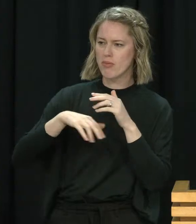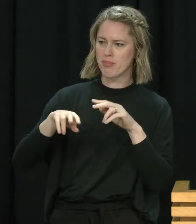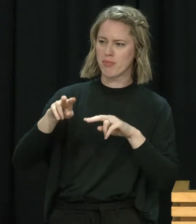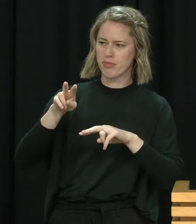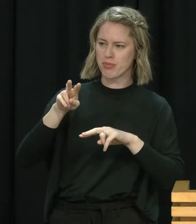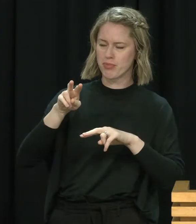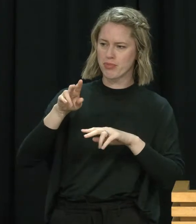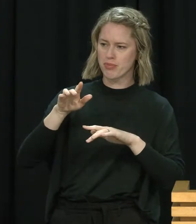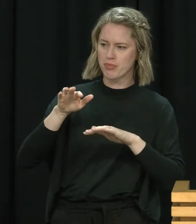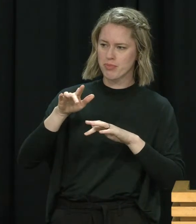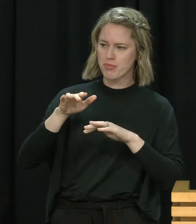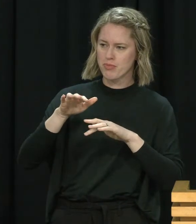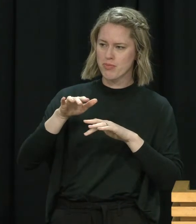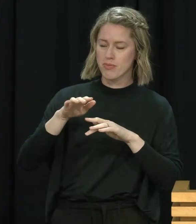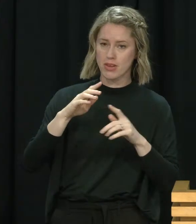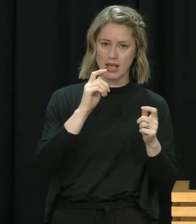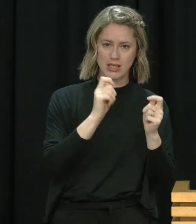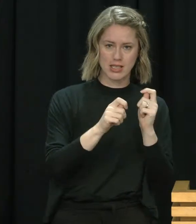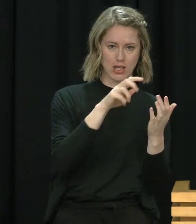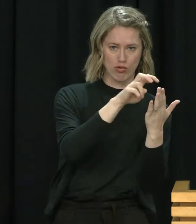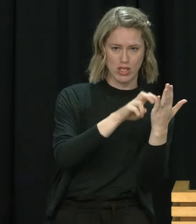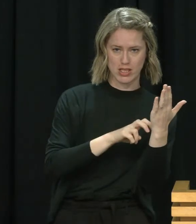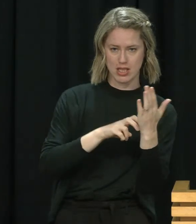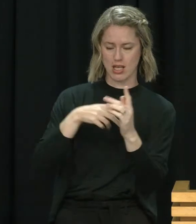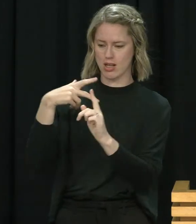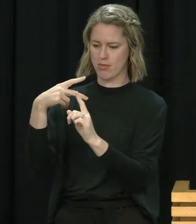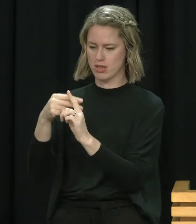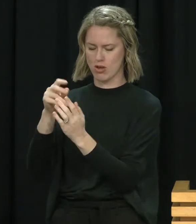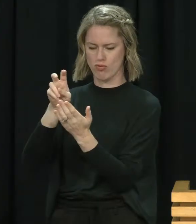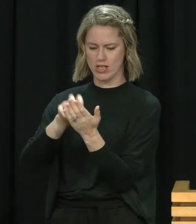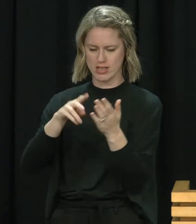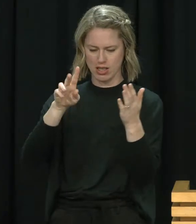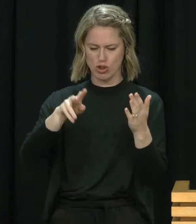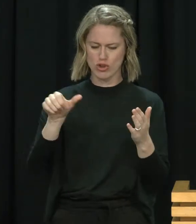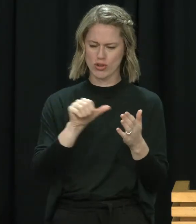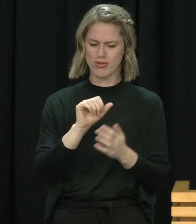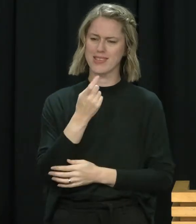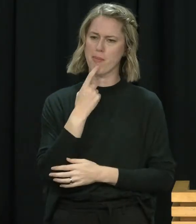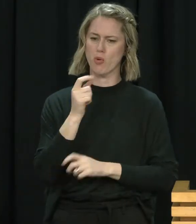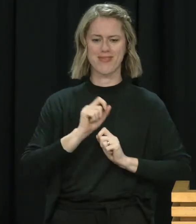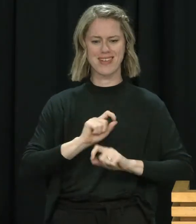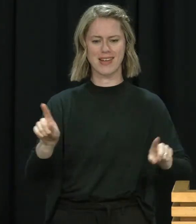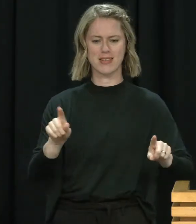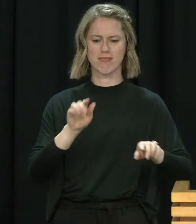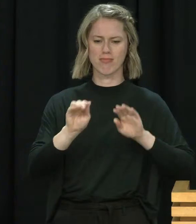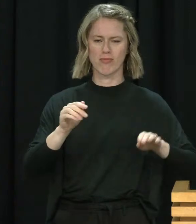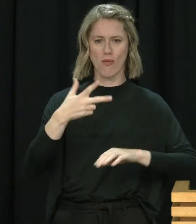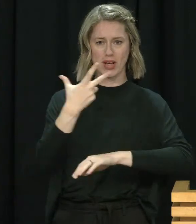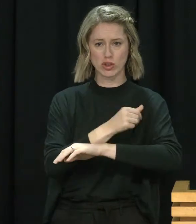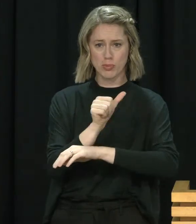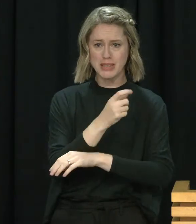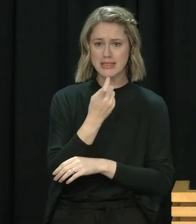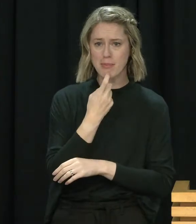you answer the question about how - is there a difficult in the area, just simply looking